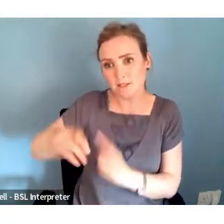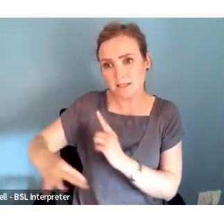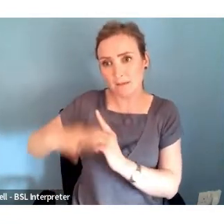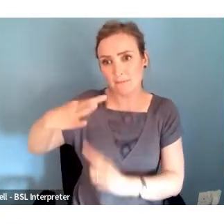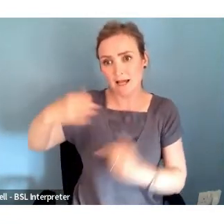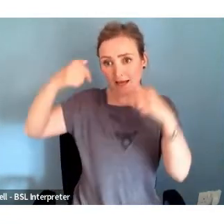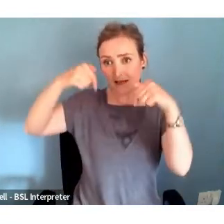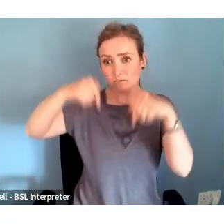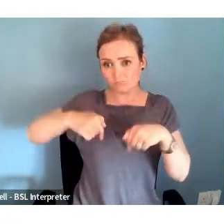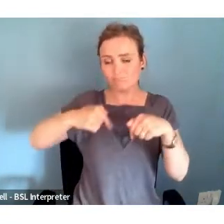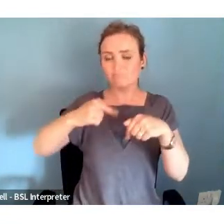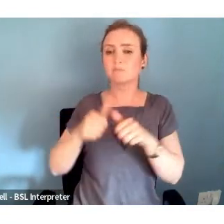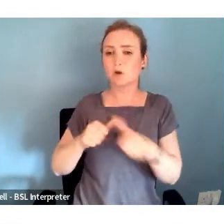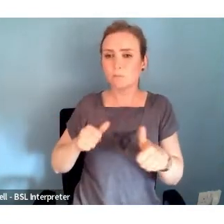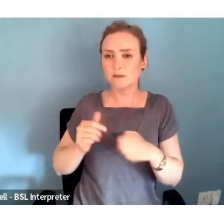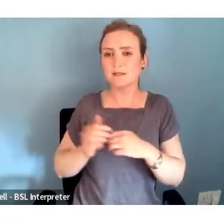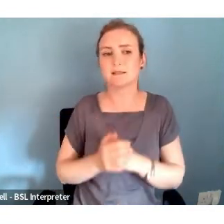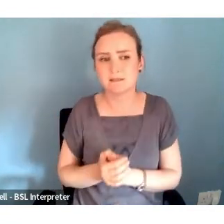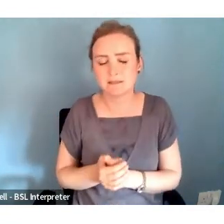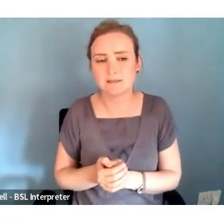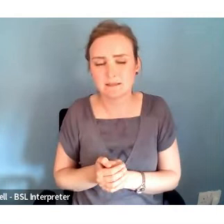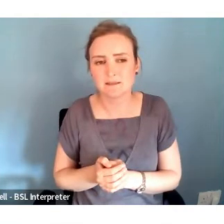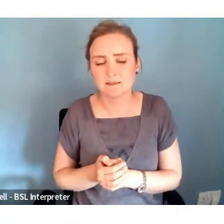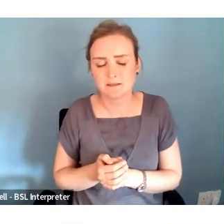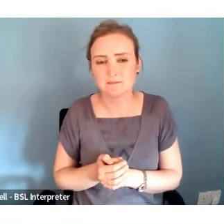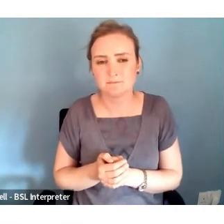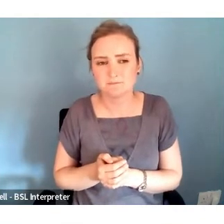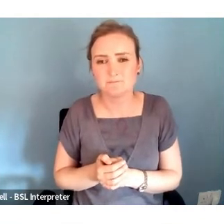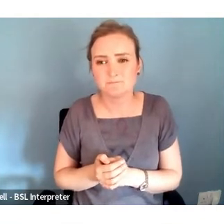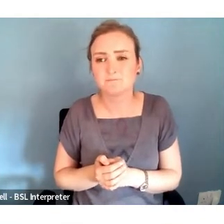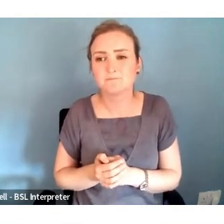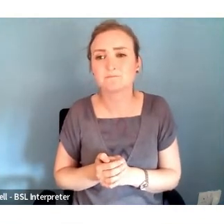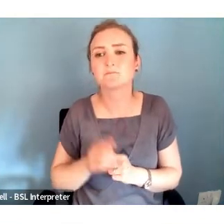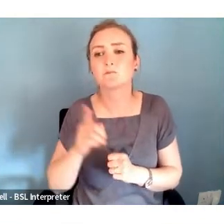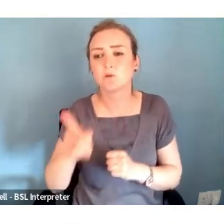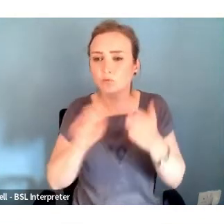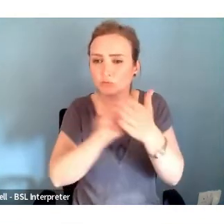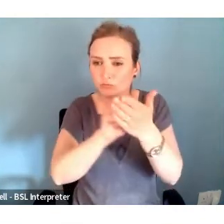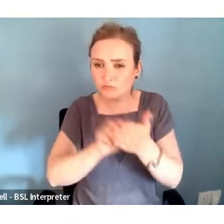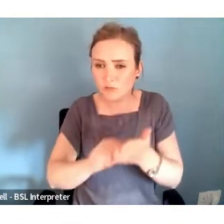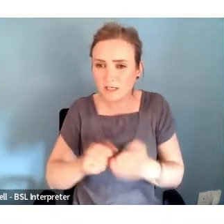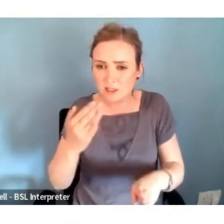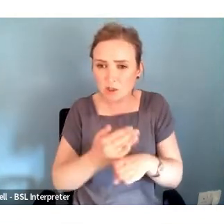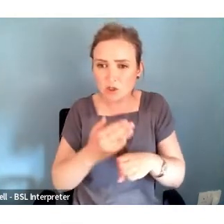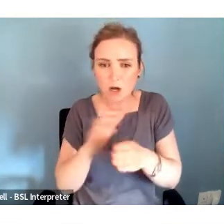at at the same time. So, when writing job adverts it is good to use the